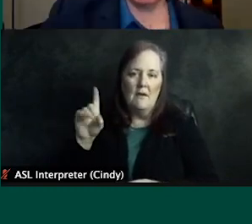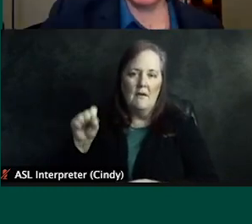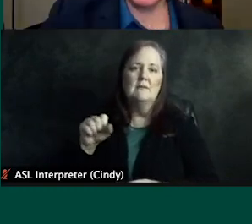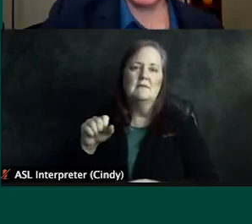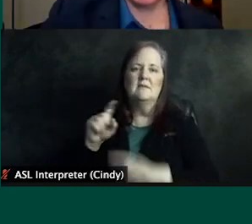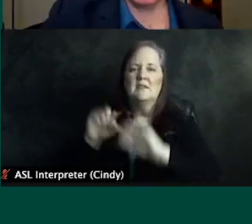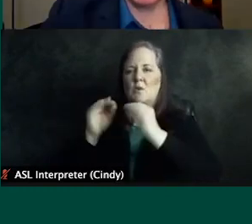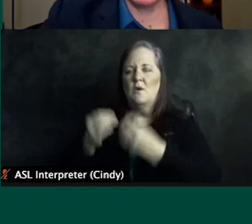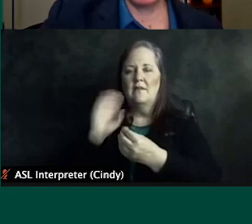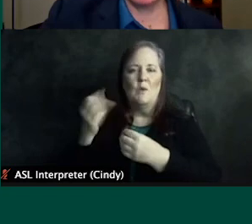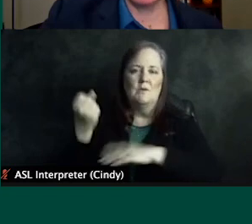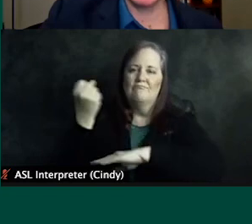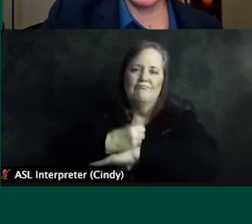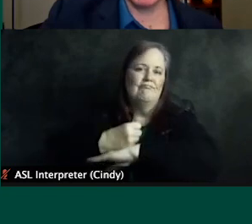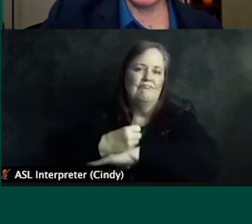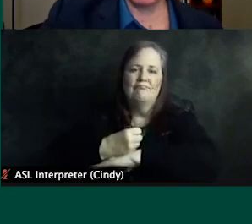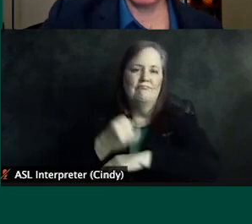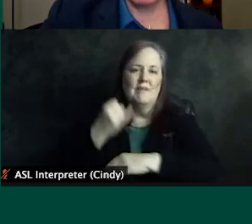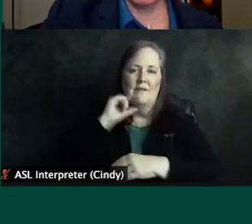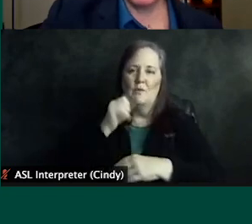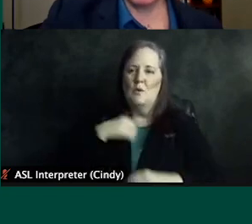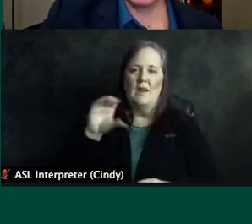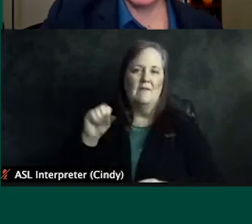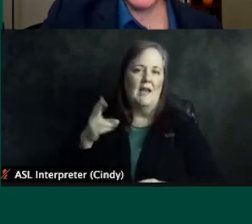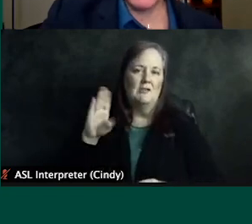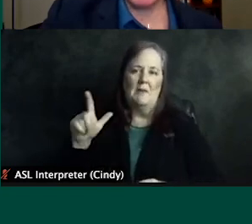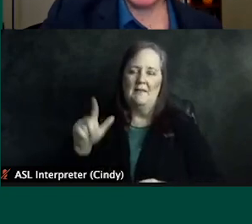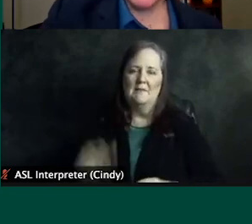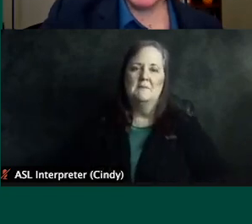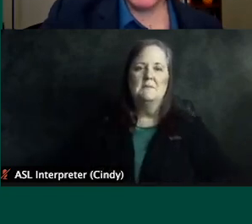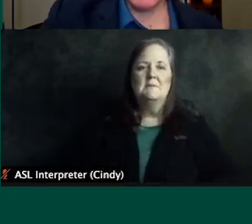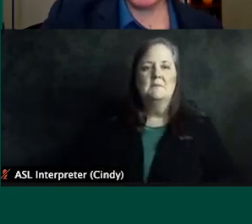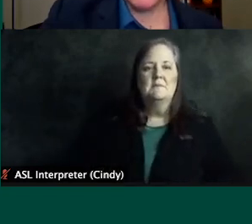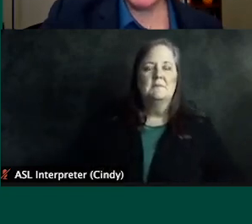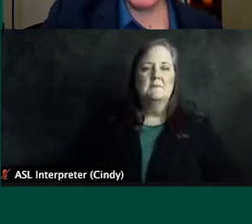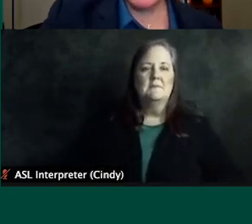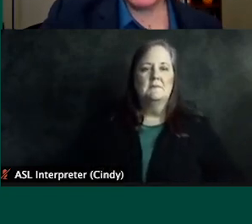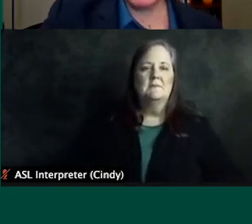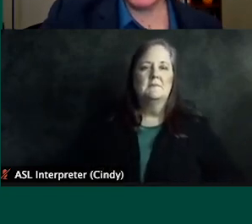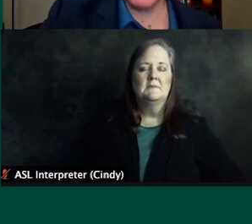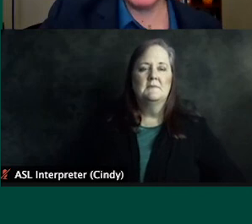So one, one question a lot of people are bringing up is, does that algorithm have racial bias cooked in?